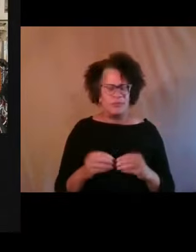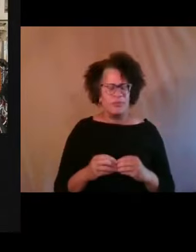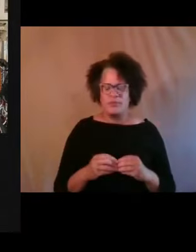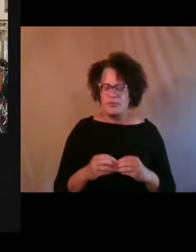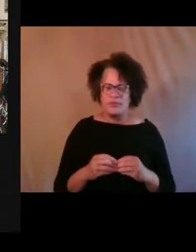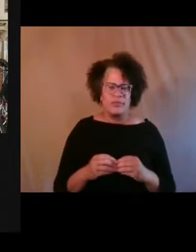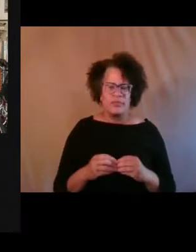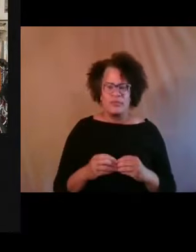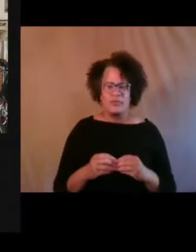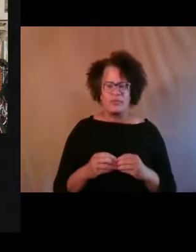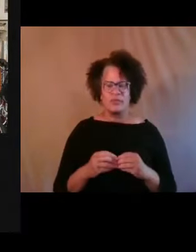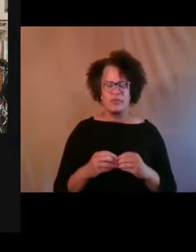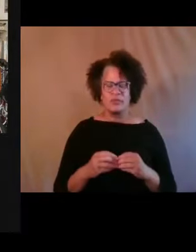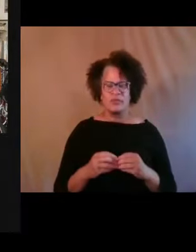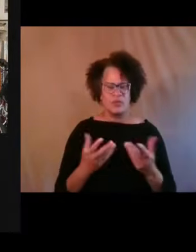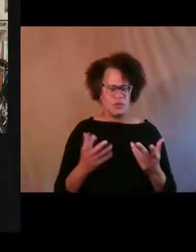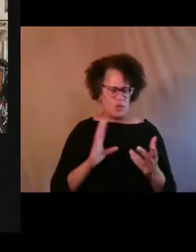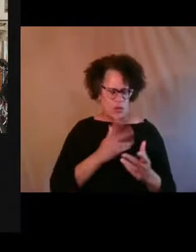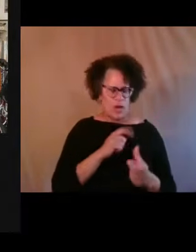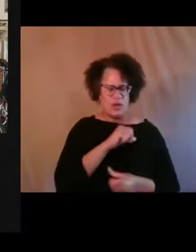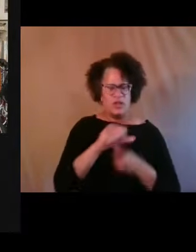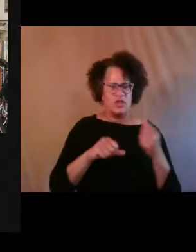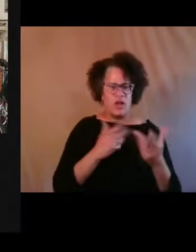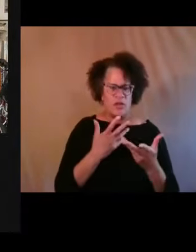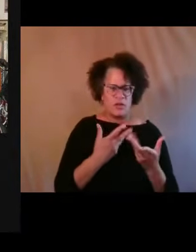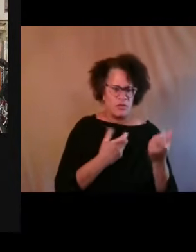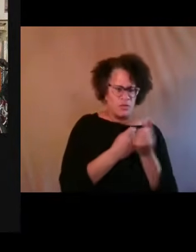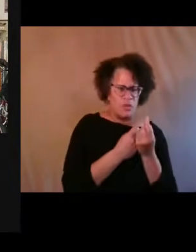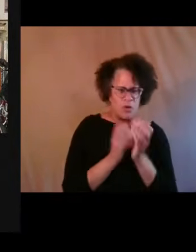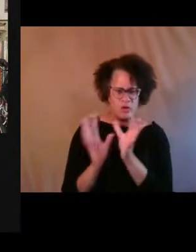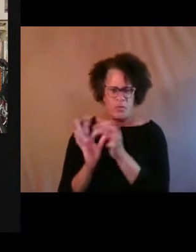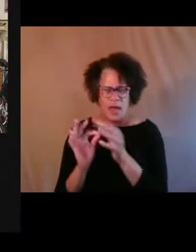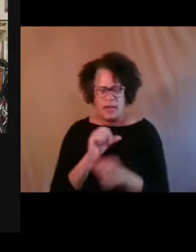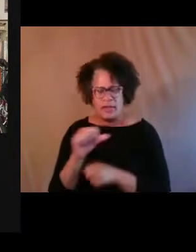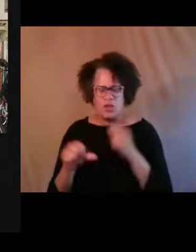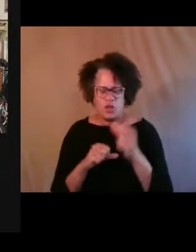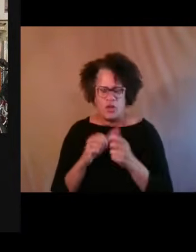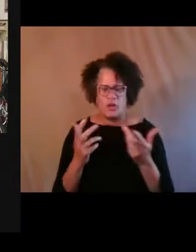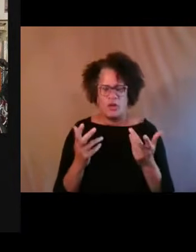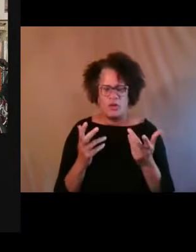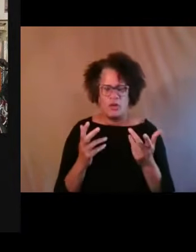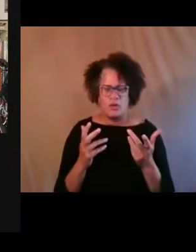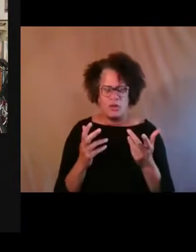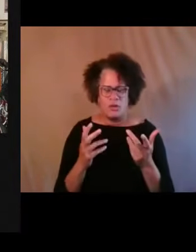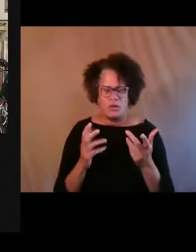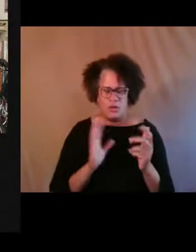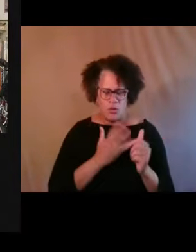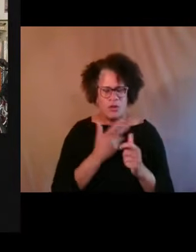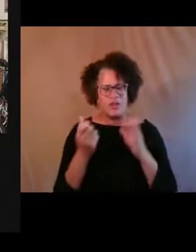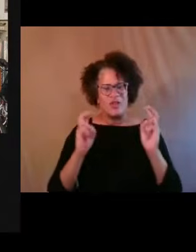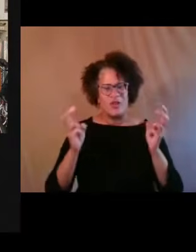We are each other's magnitude and bond as Gwendolyn Brook says. We are each other's bread and butter, are each other's magnitude and bond.